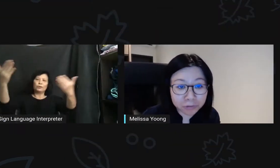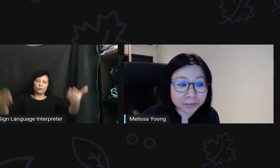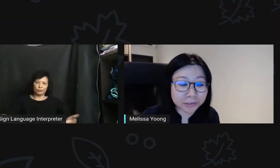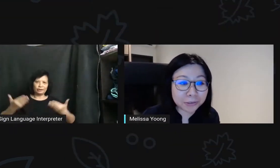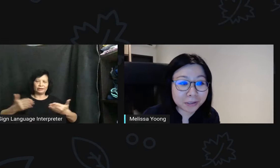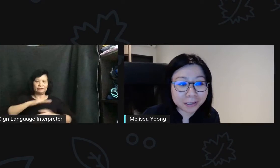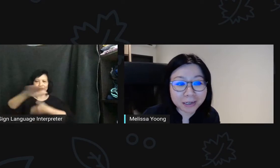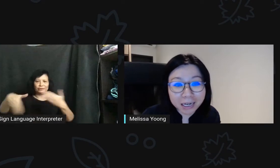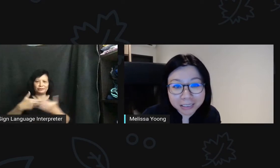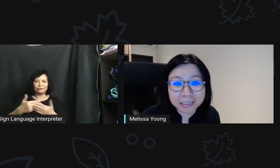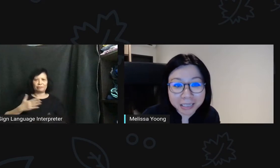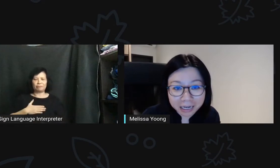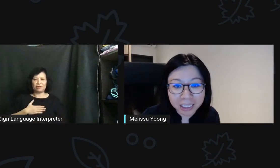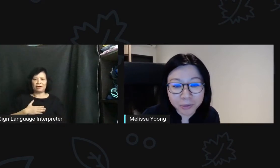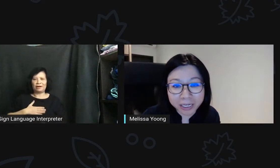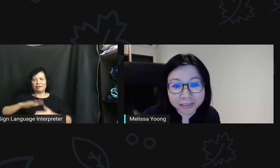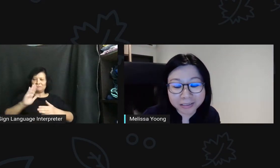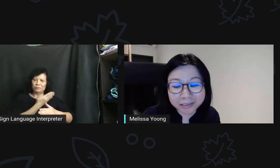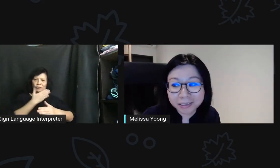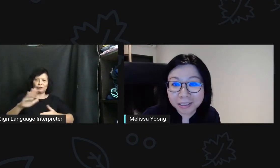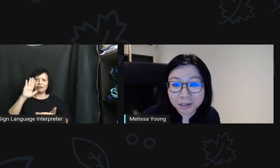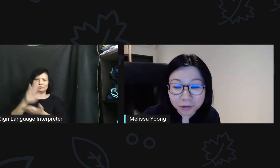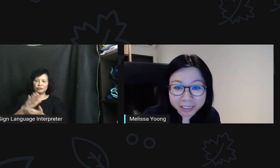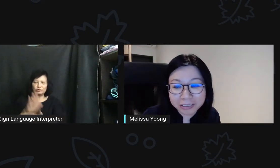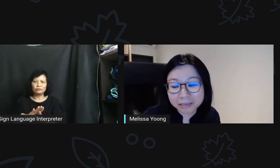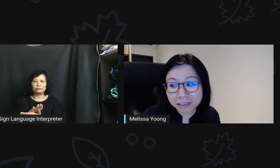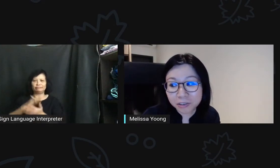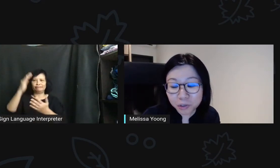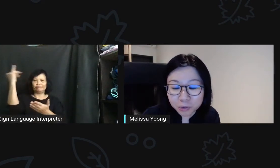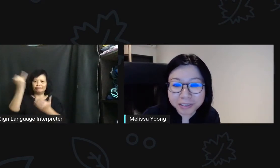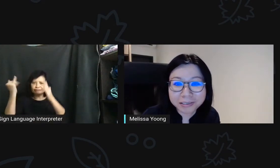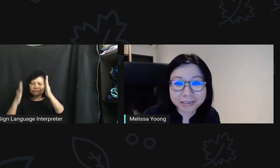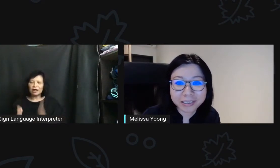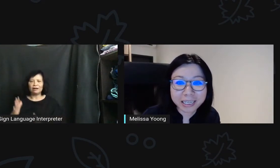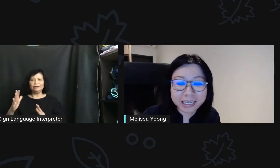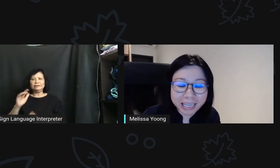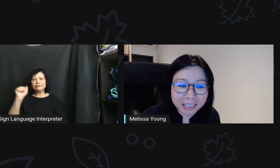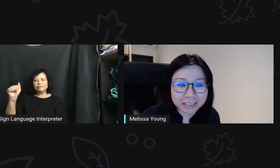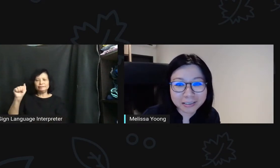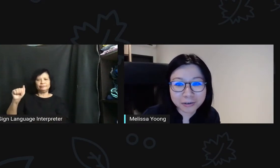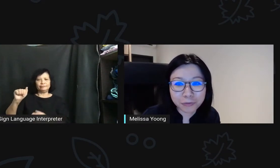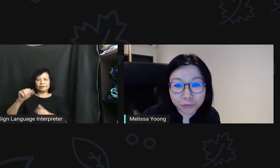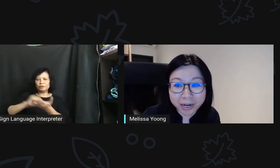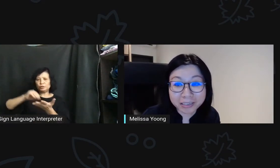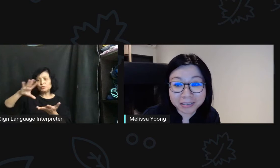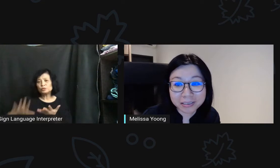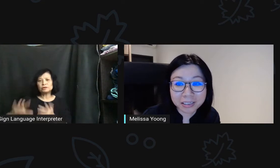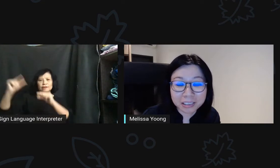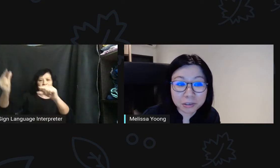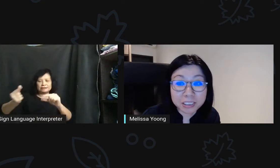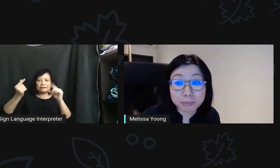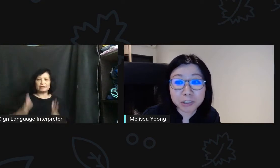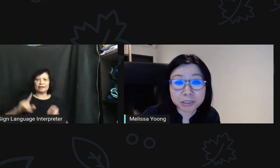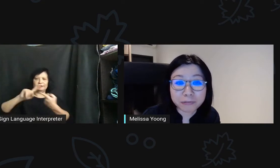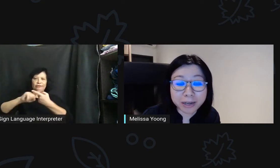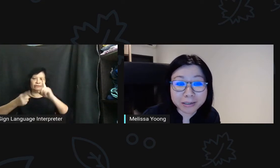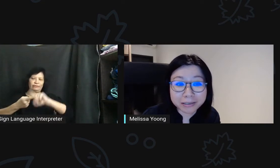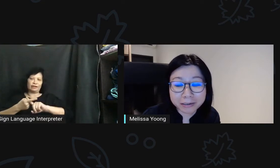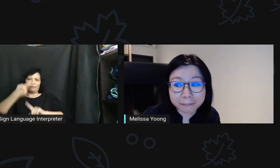My Poetry School, artist educators, colleagues, students, guests, friends to this special event.